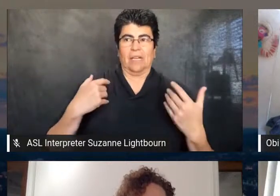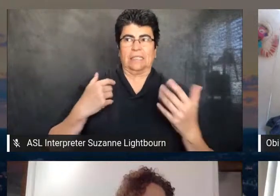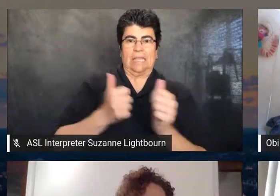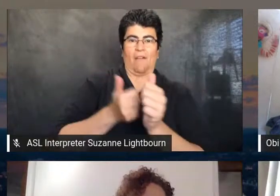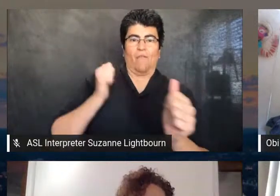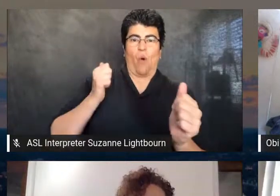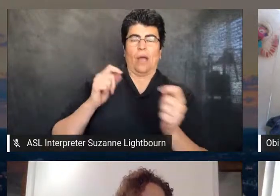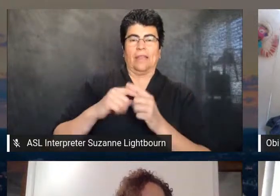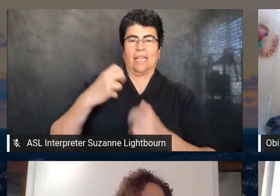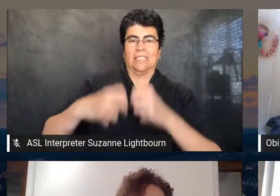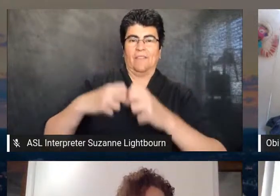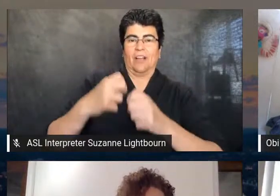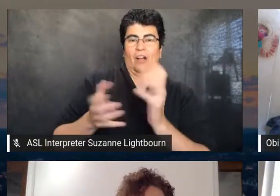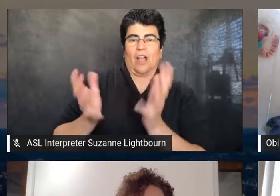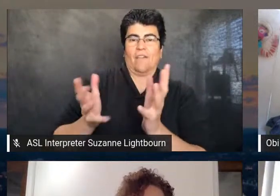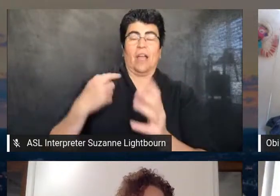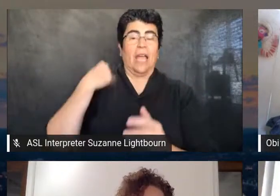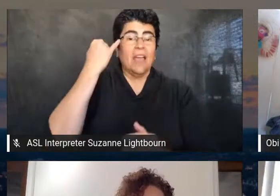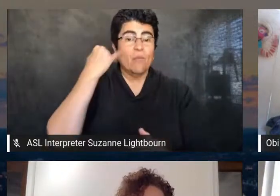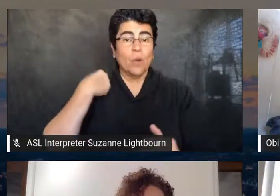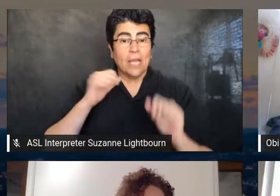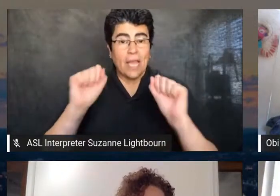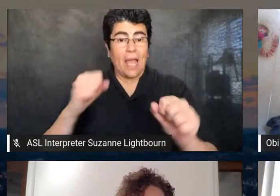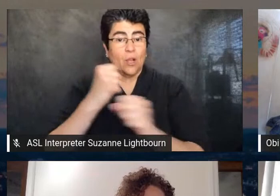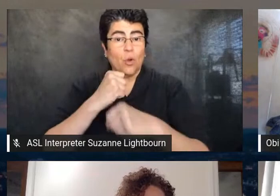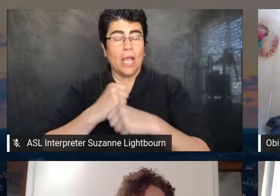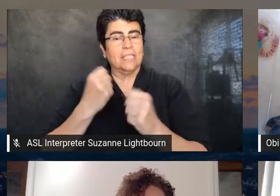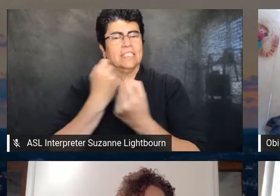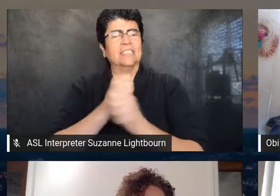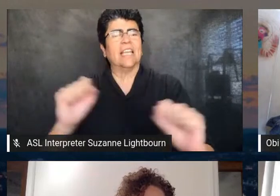so if we can create safe spaces